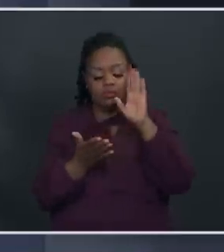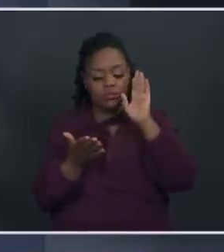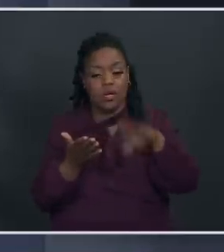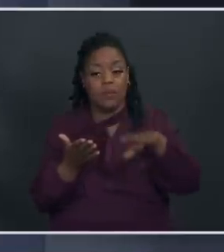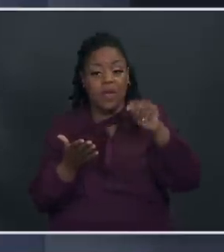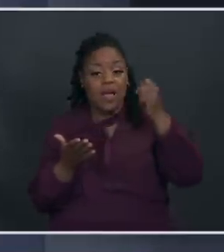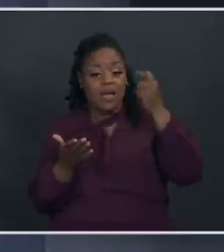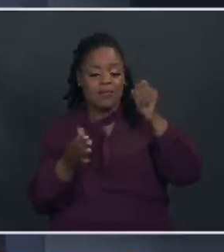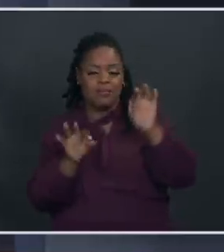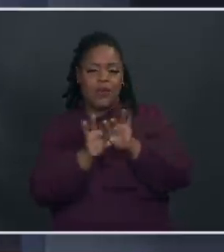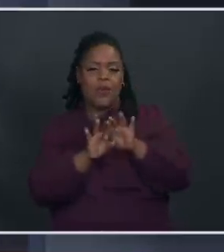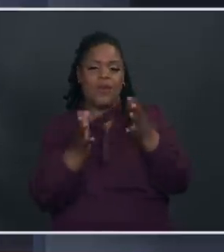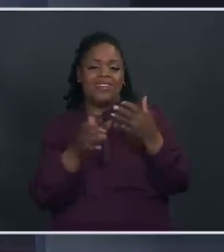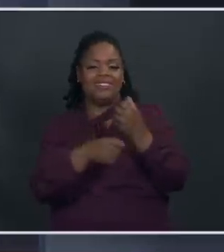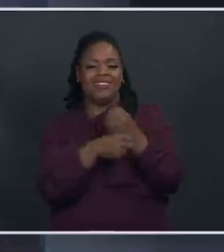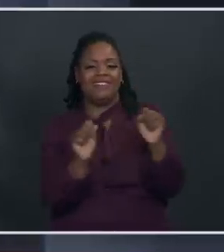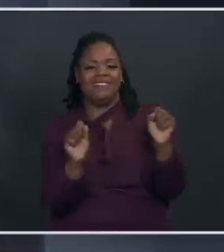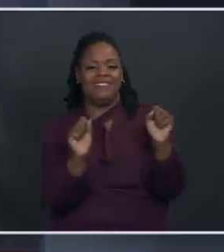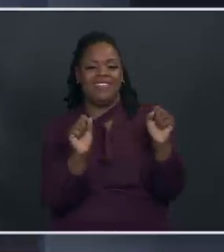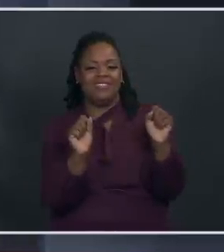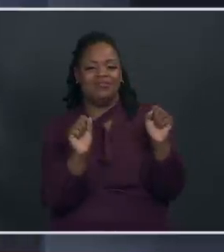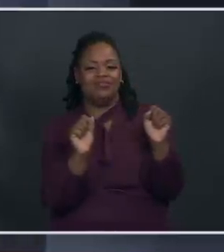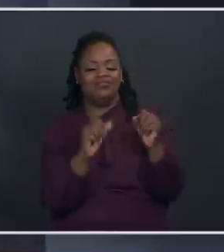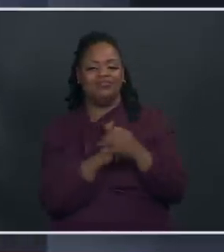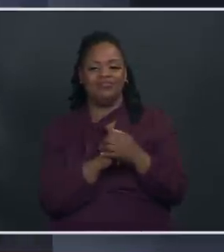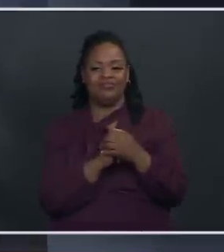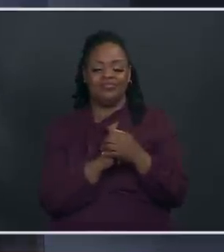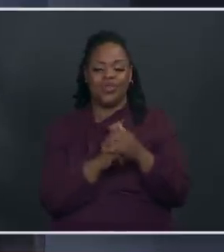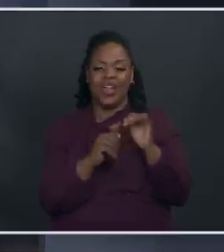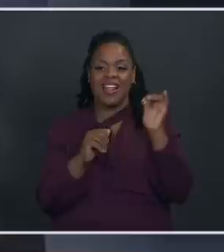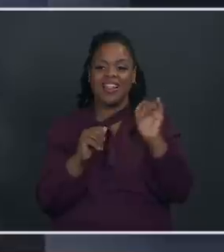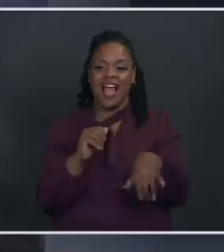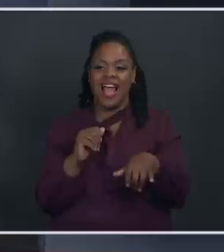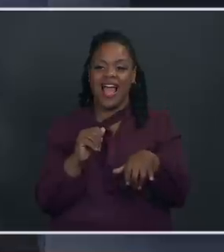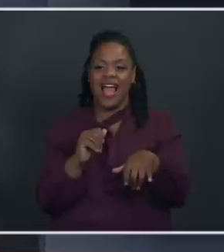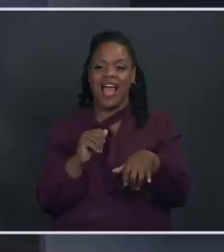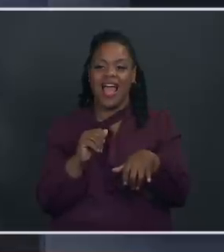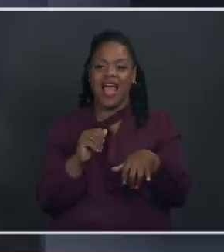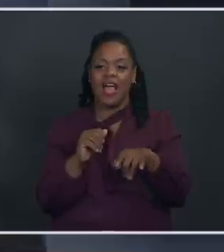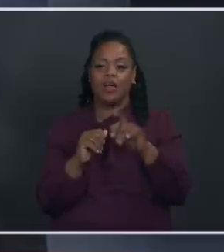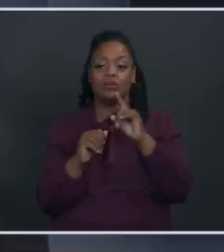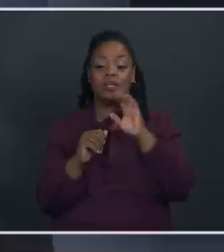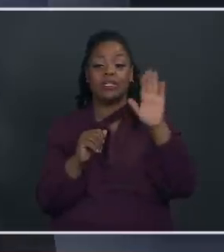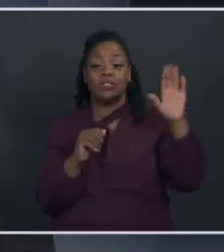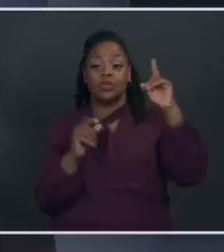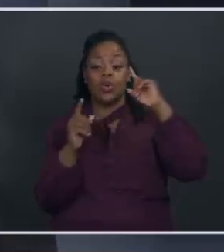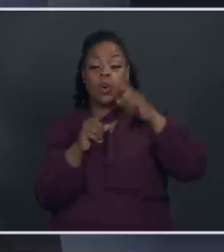he set this ambitious goal of reopening most K-8 schools within 100 days.